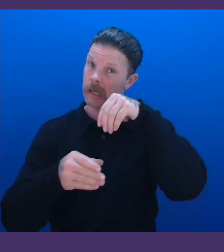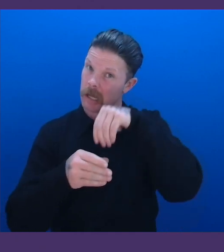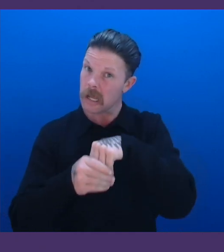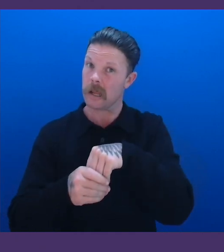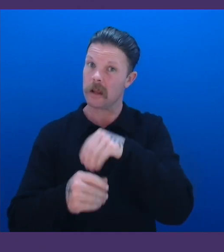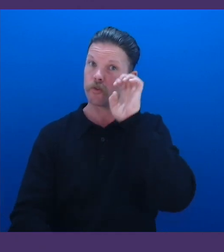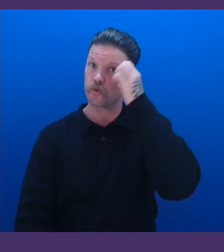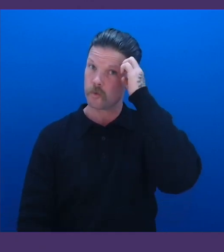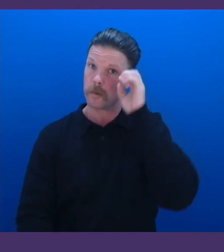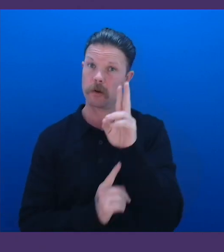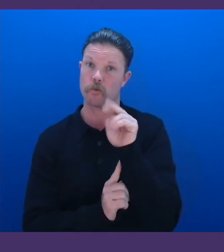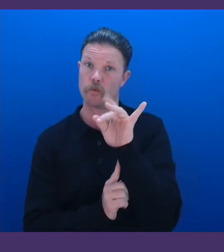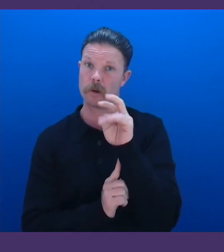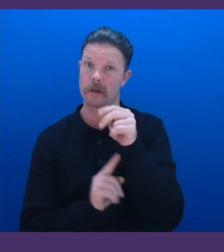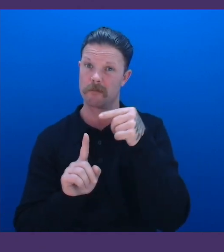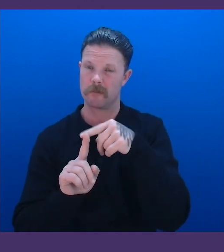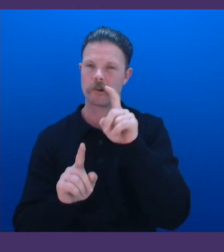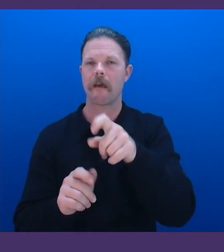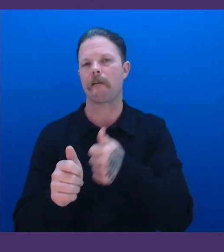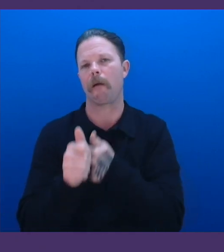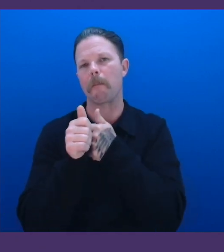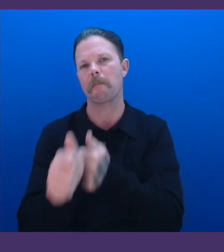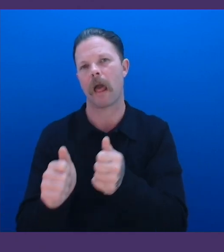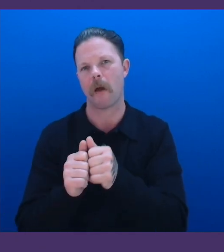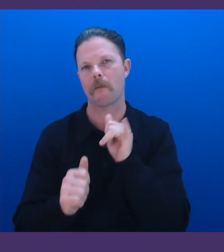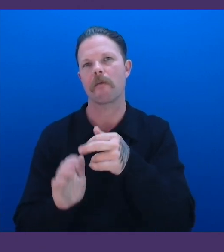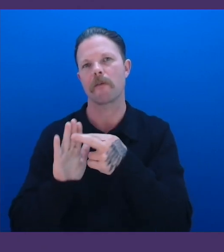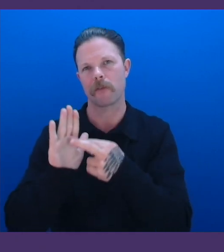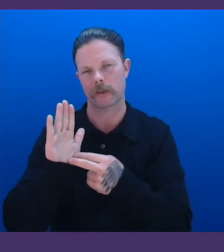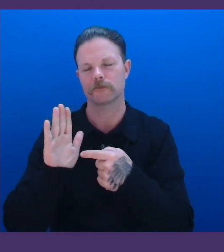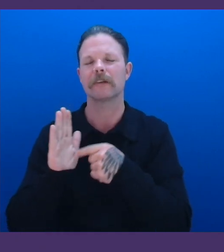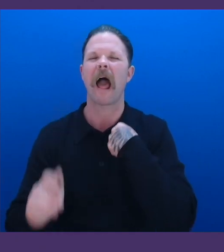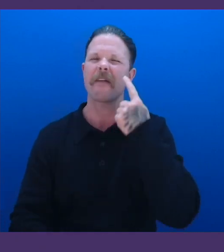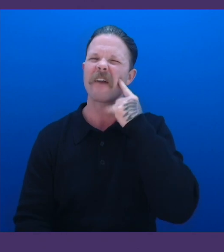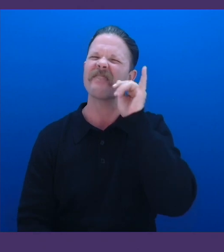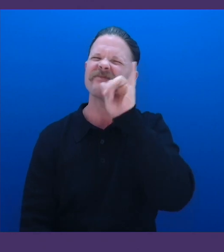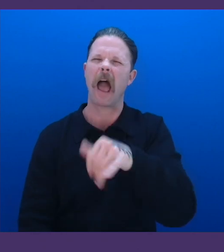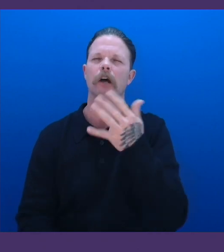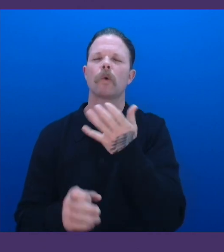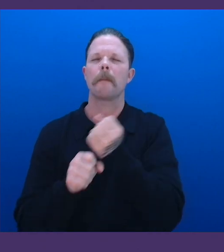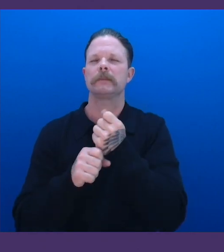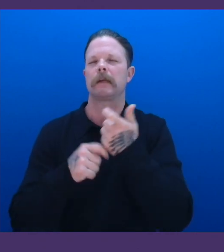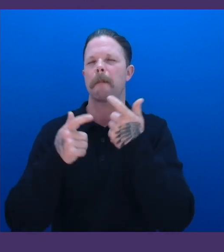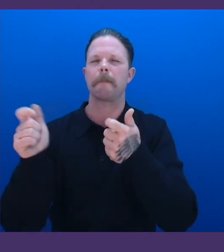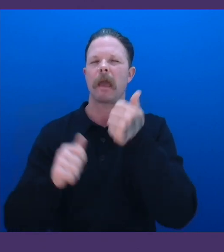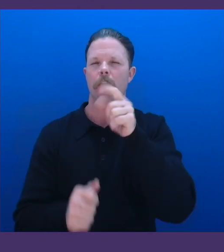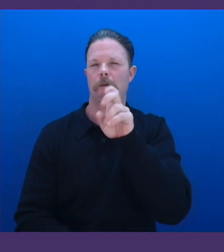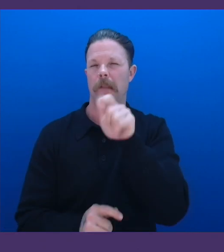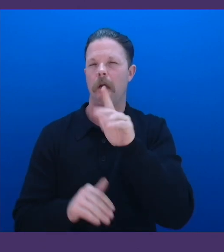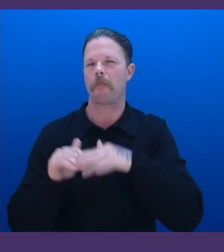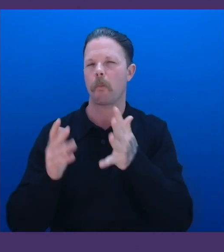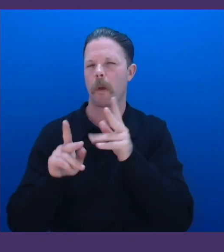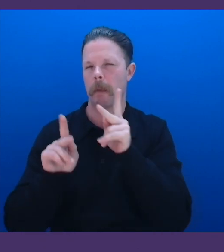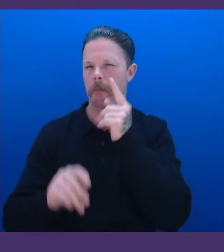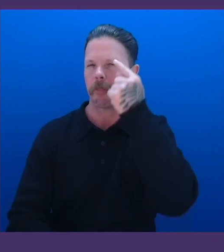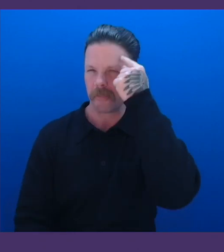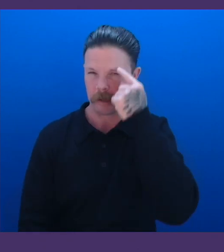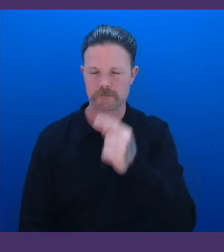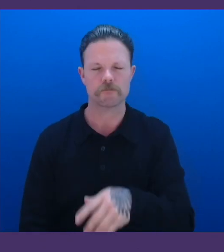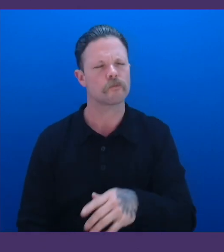you need to comply with this legislation. But that I think makes it a bigger deal than maybe people think. Jamie Dean: How about you, Léonie?